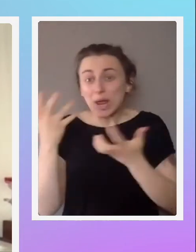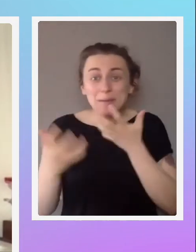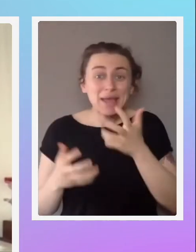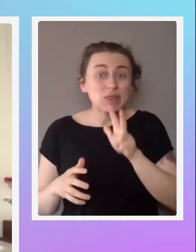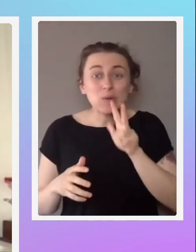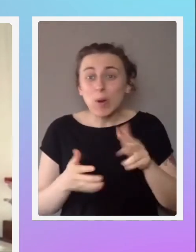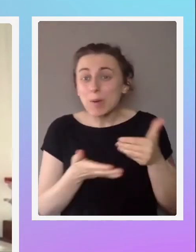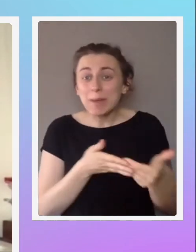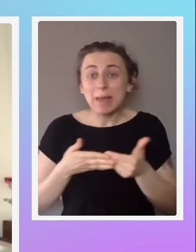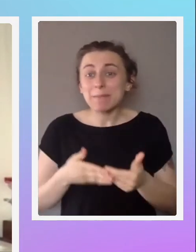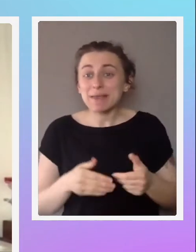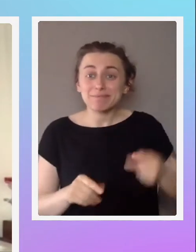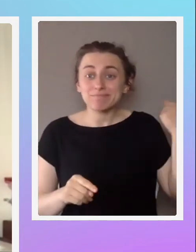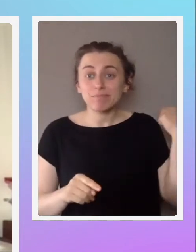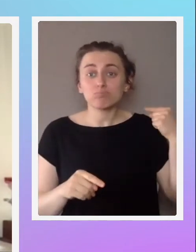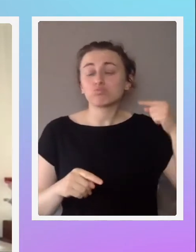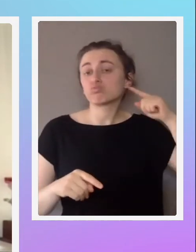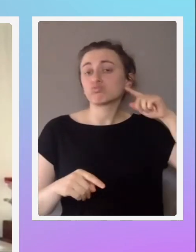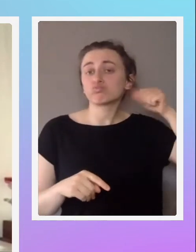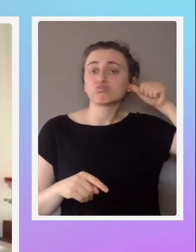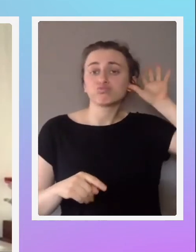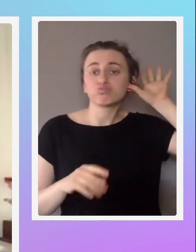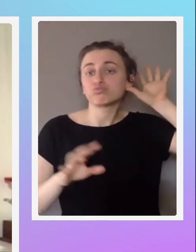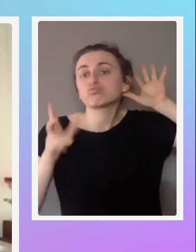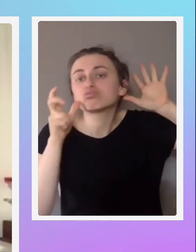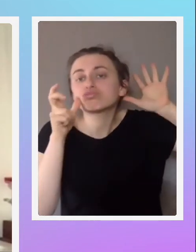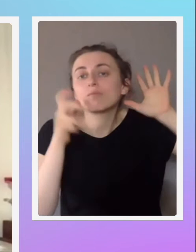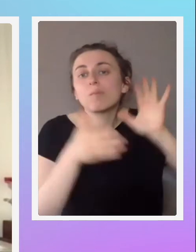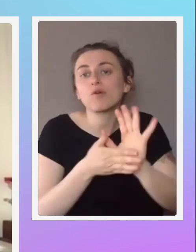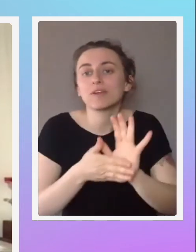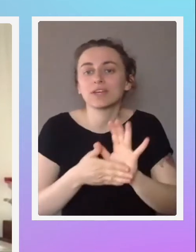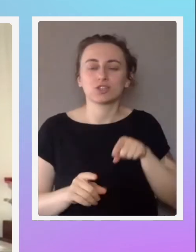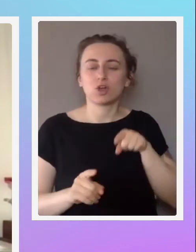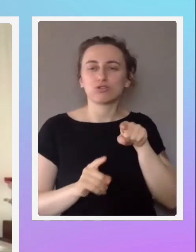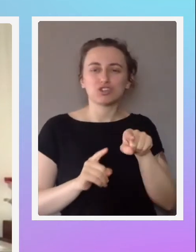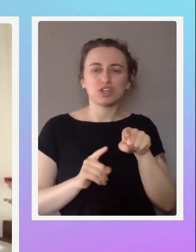So Sigrid has mastered the use of technology